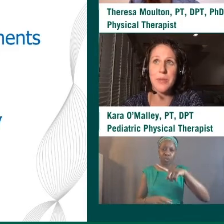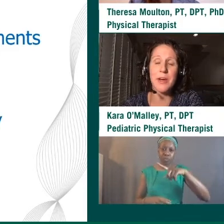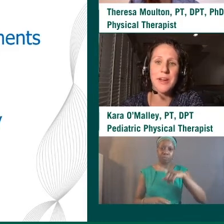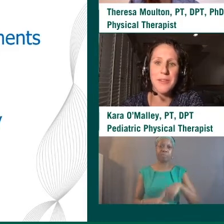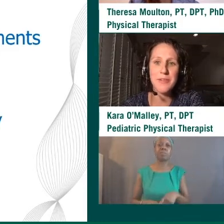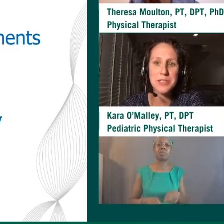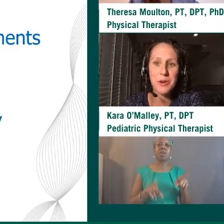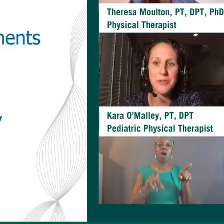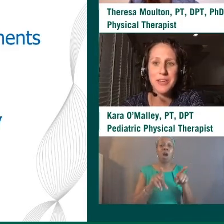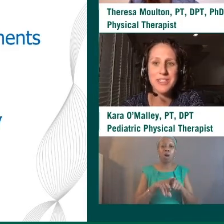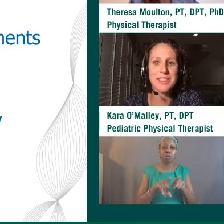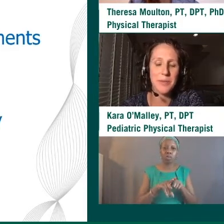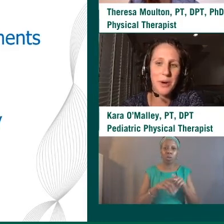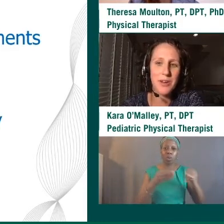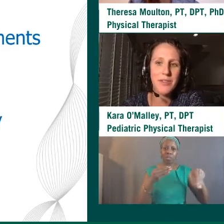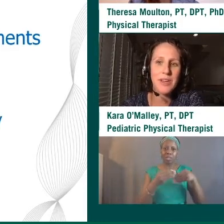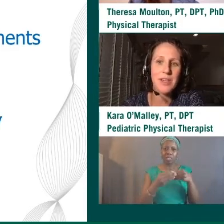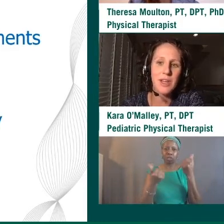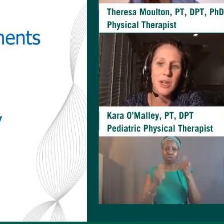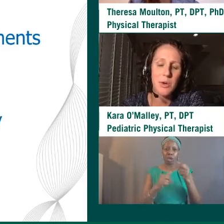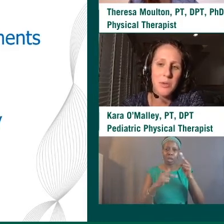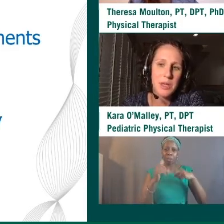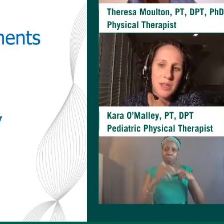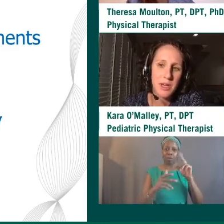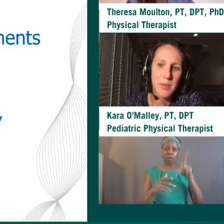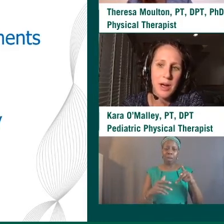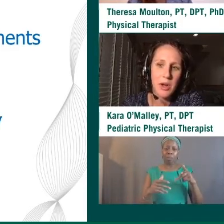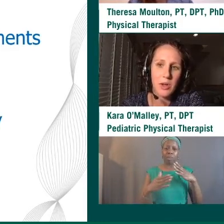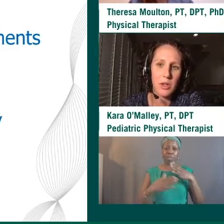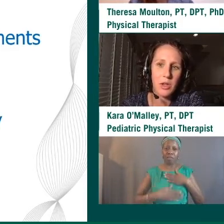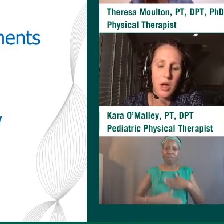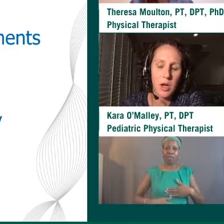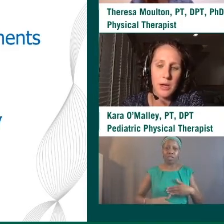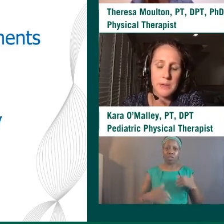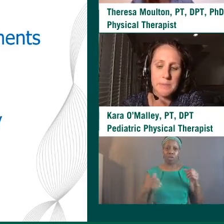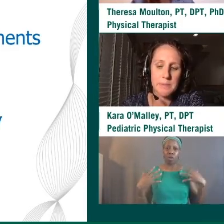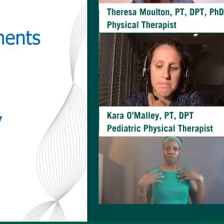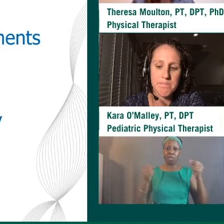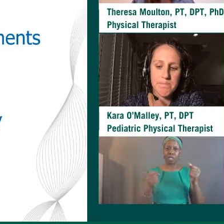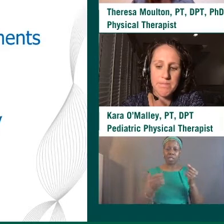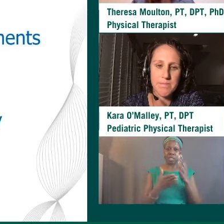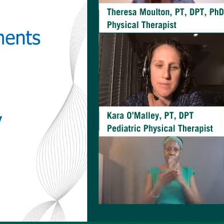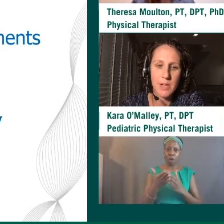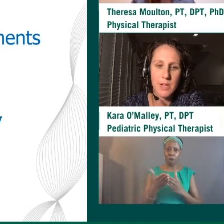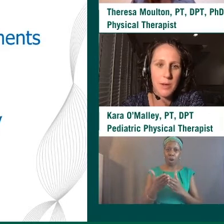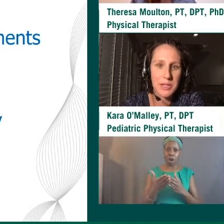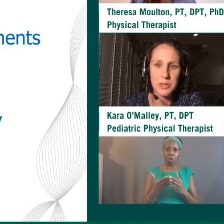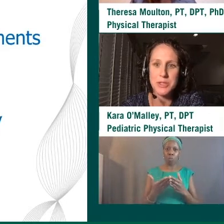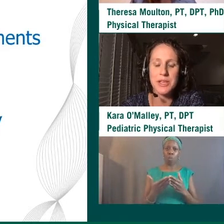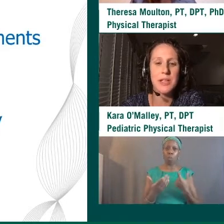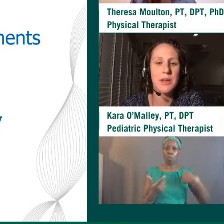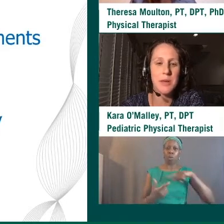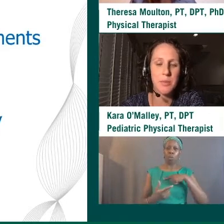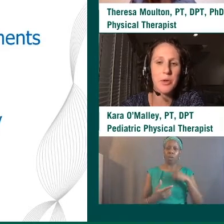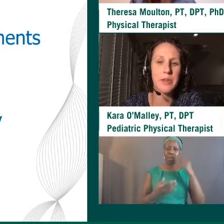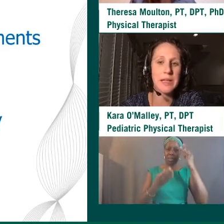the physical fitness part of it, when we think about our muscles in improving